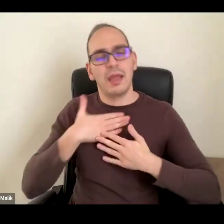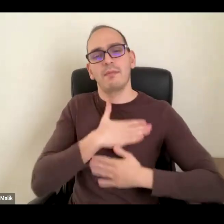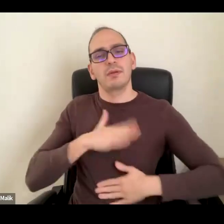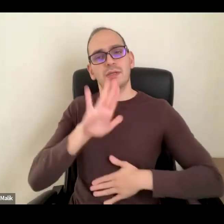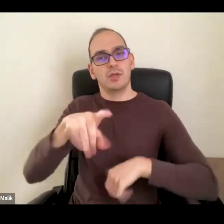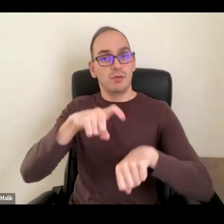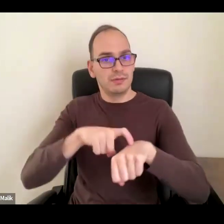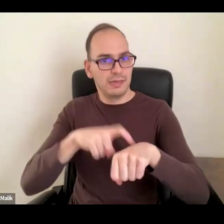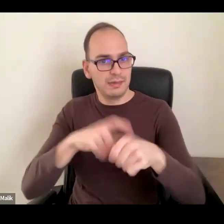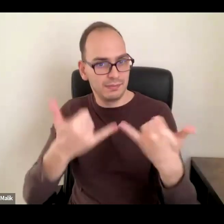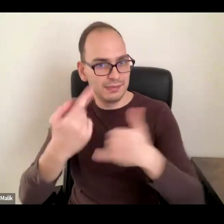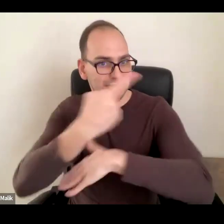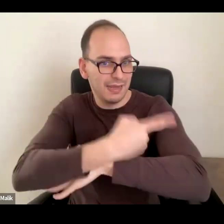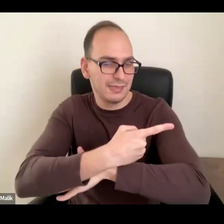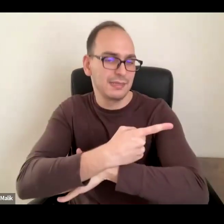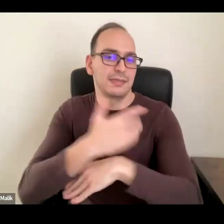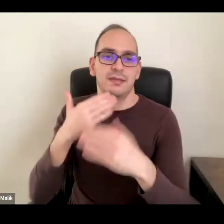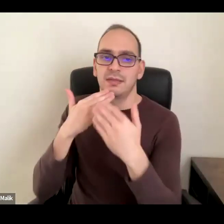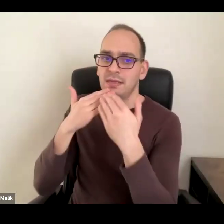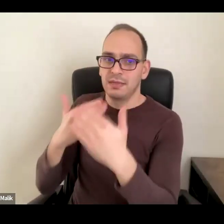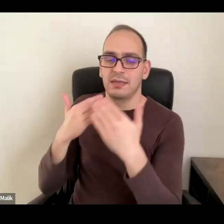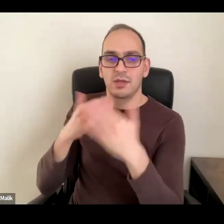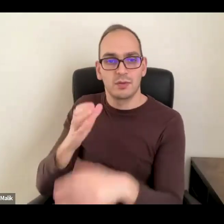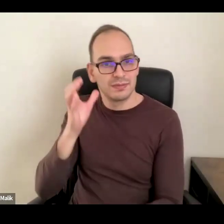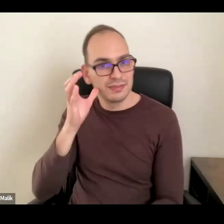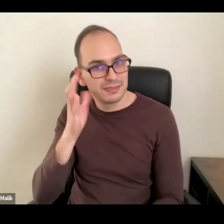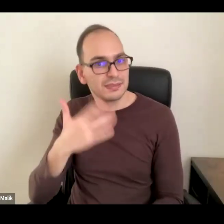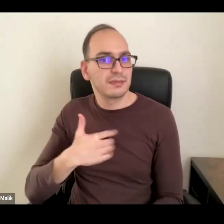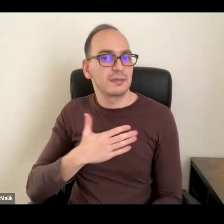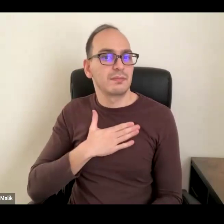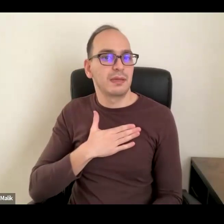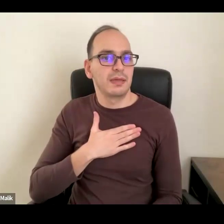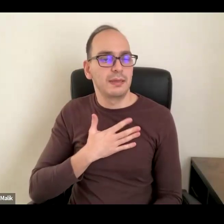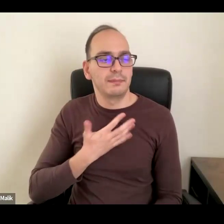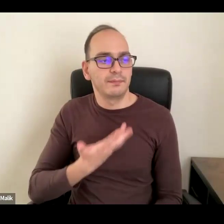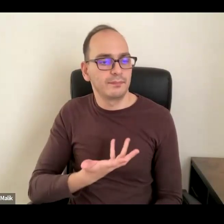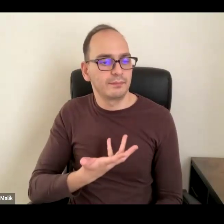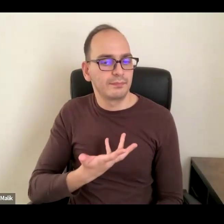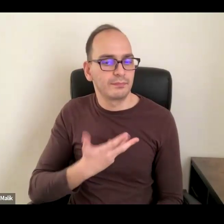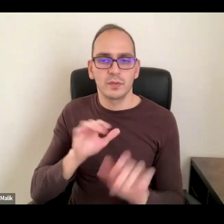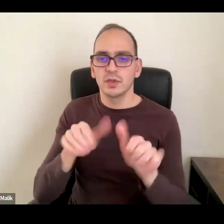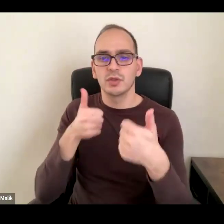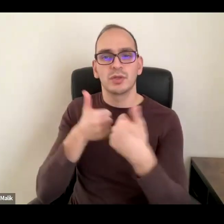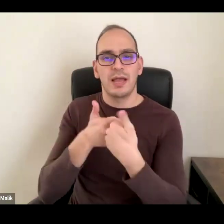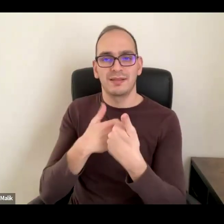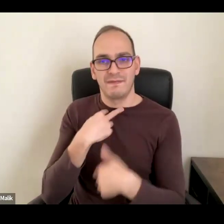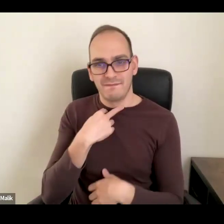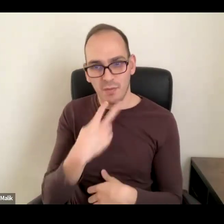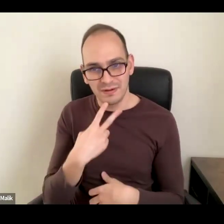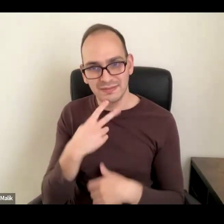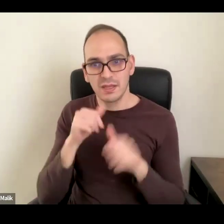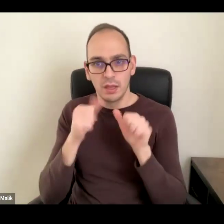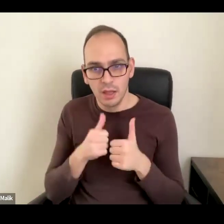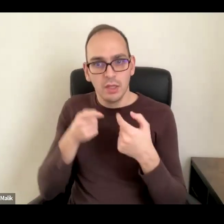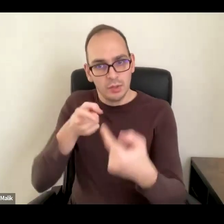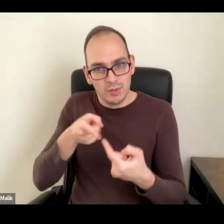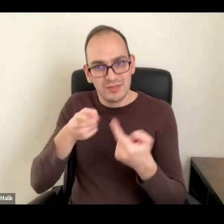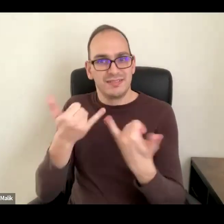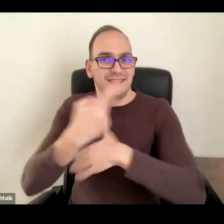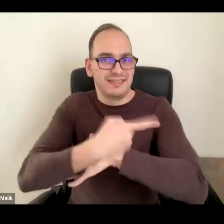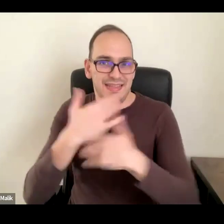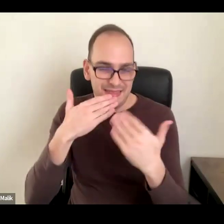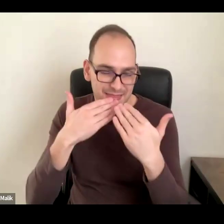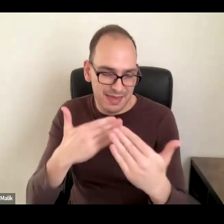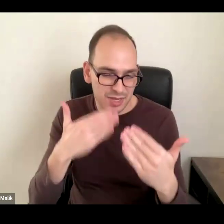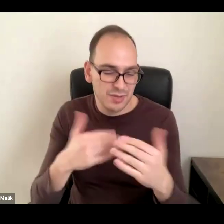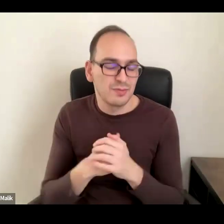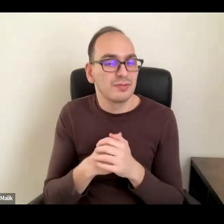today. I appreciate you listening to my rather challenged voice today. If any of you heard talked